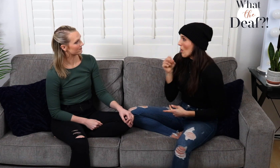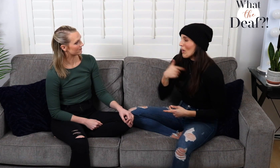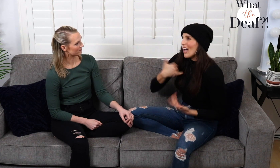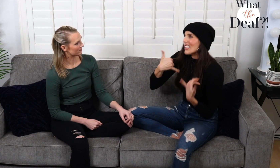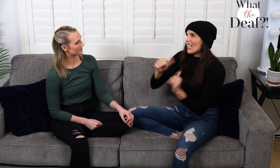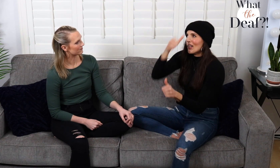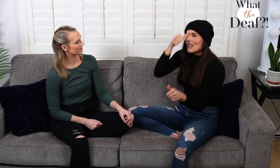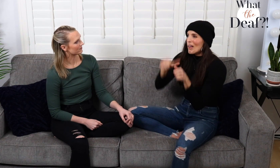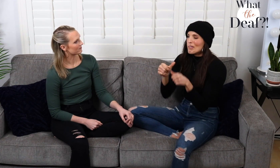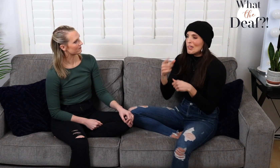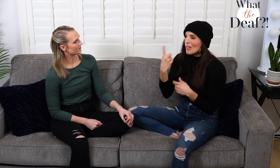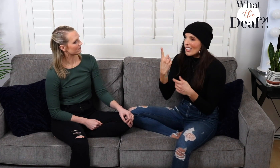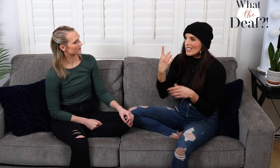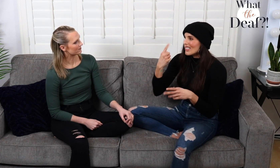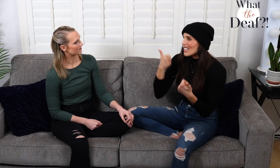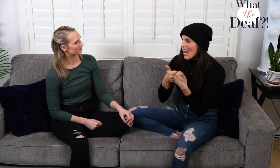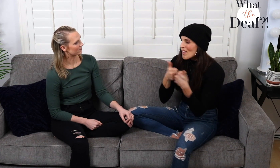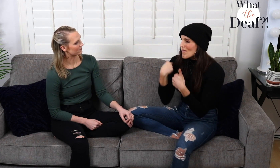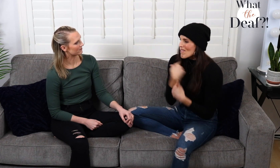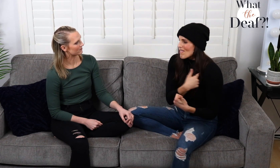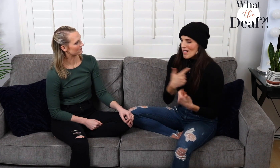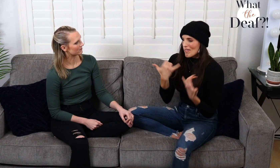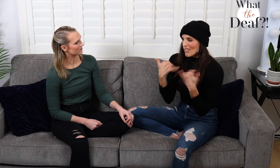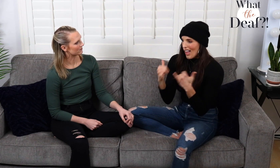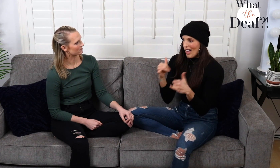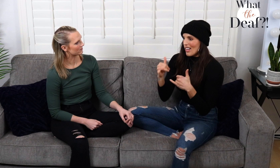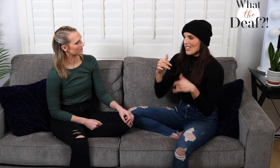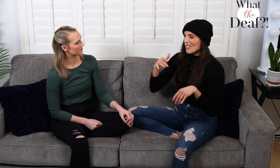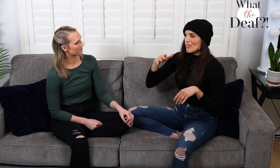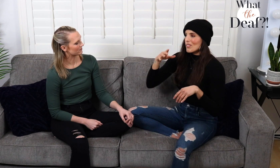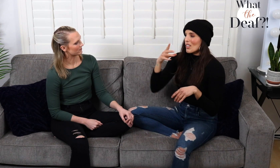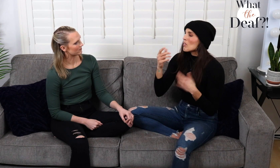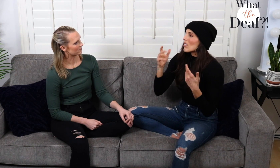It was, I still remember one game that I played